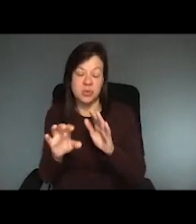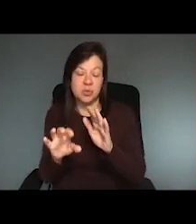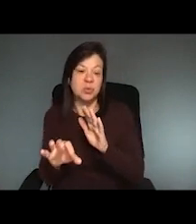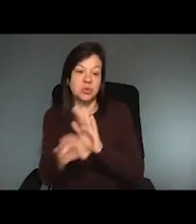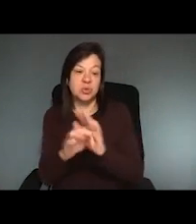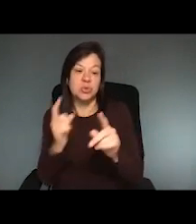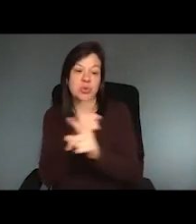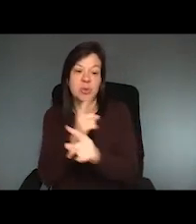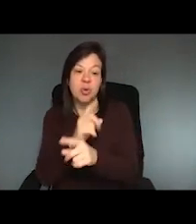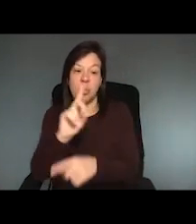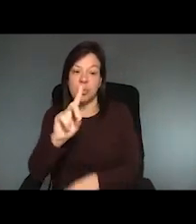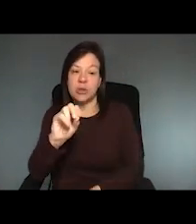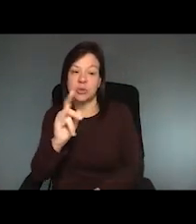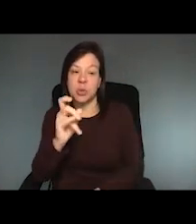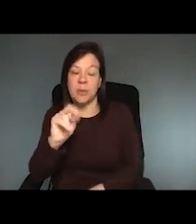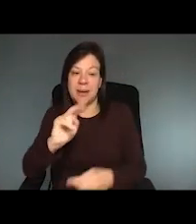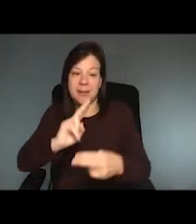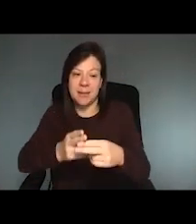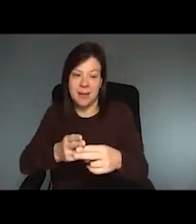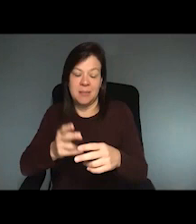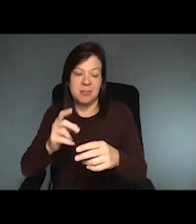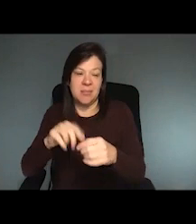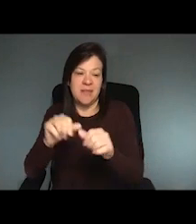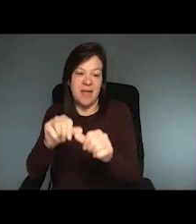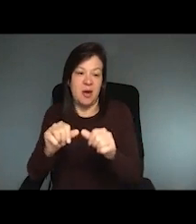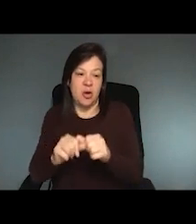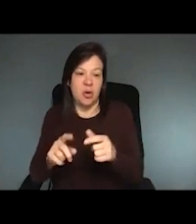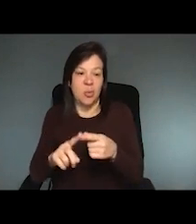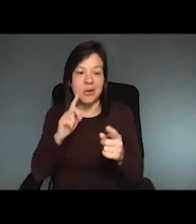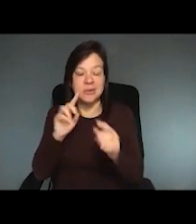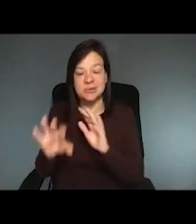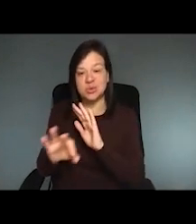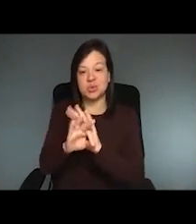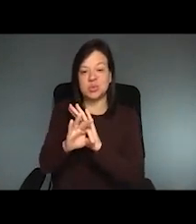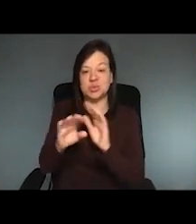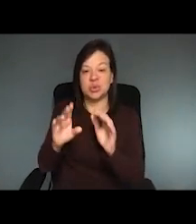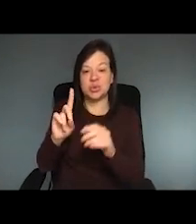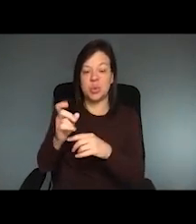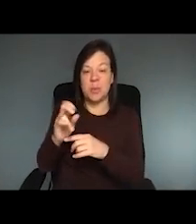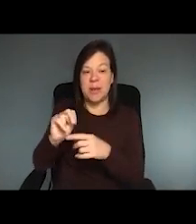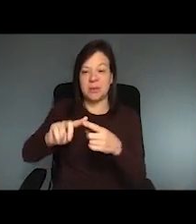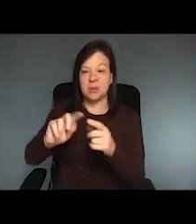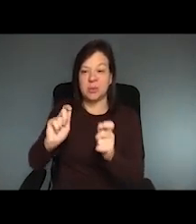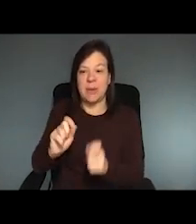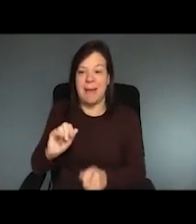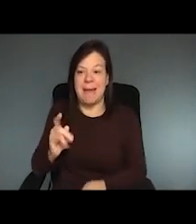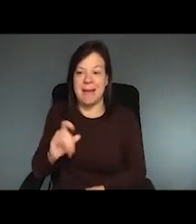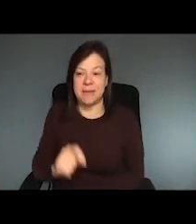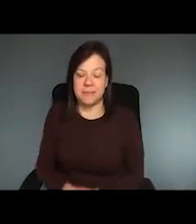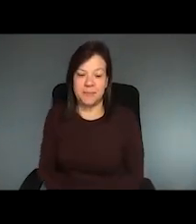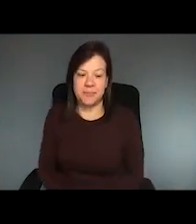AND YOU CAN SEE THAT OVER HERE BY WHERE IT SAYS CHOOSE DOMAIN TO EDIT AND THEN CHOOSE DOMAIN.